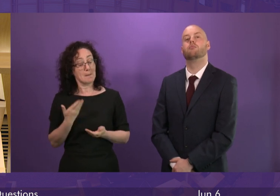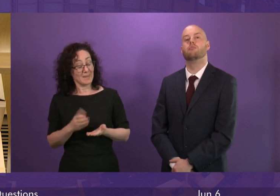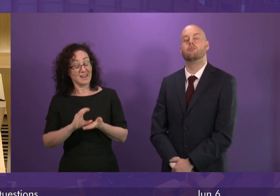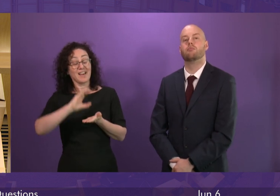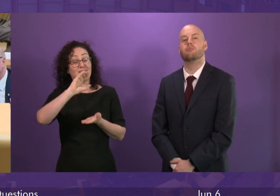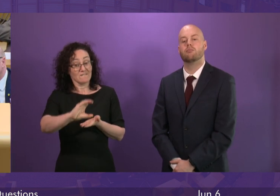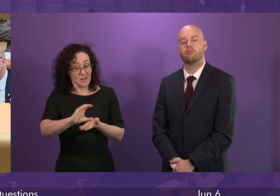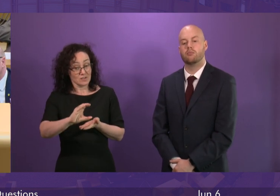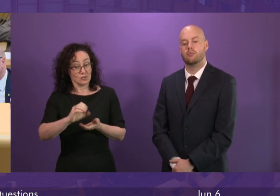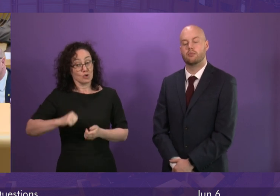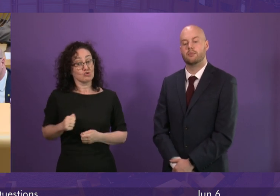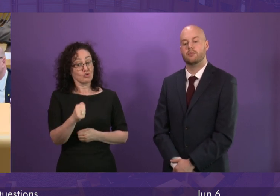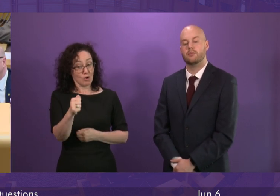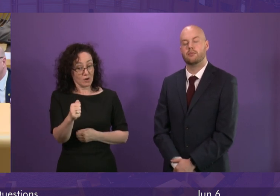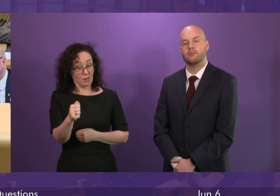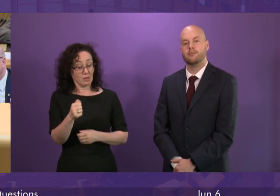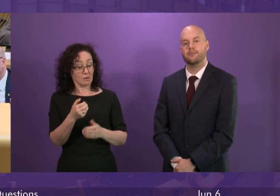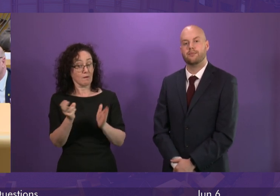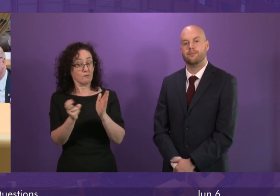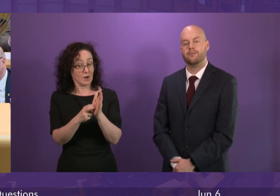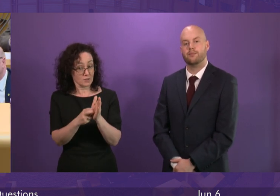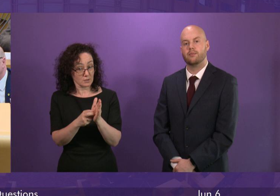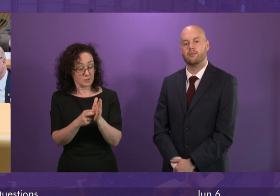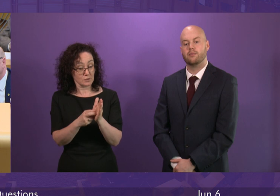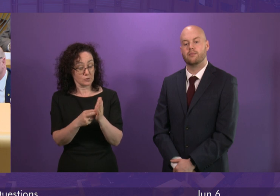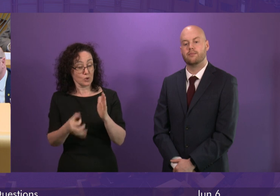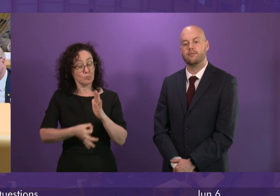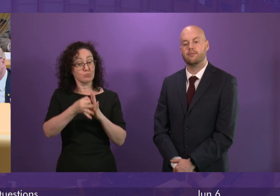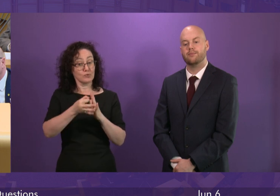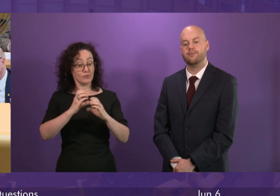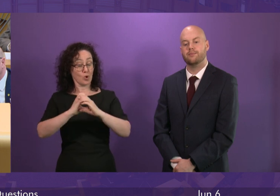in enhancing the rolling stock that is available for the Highland line, which has resulted